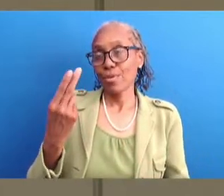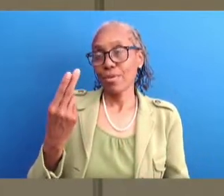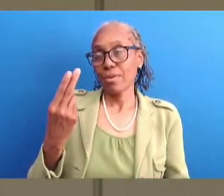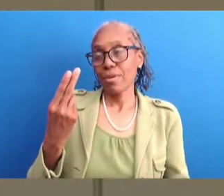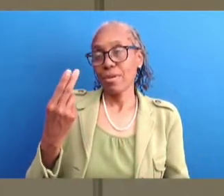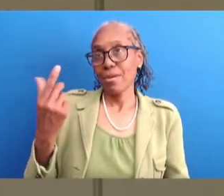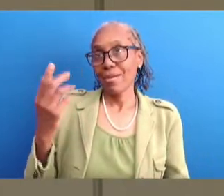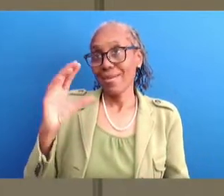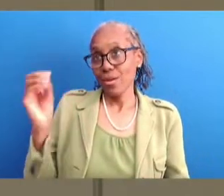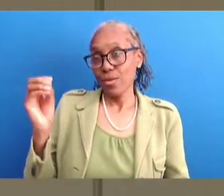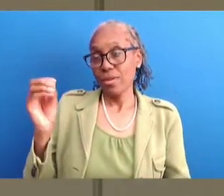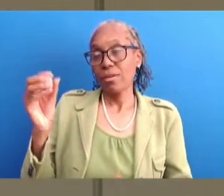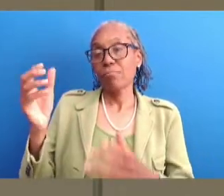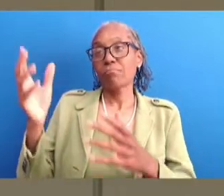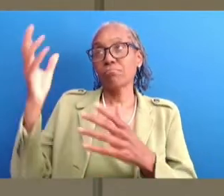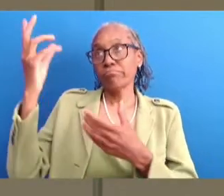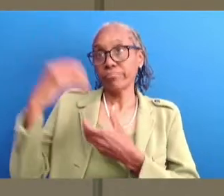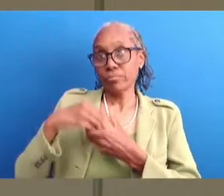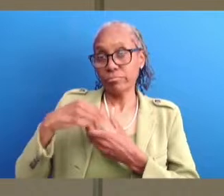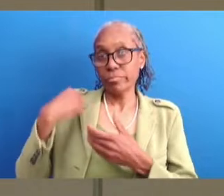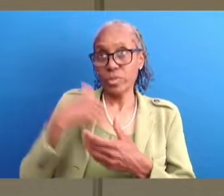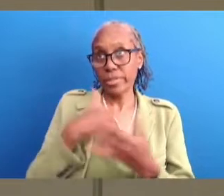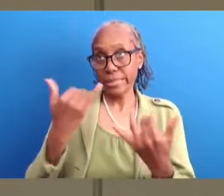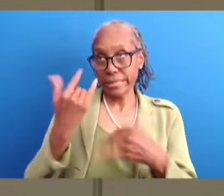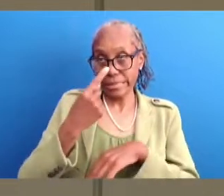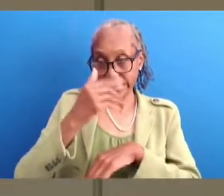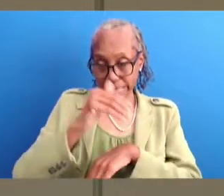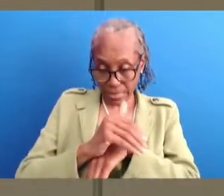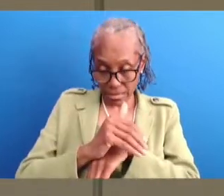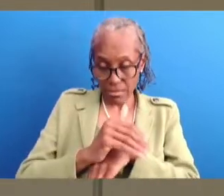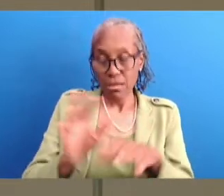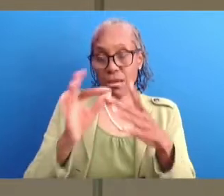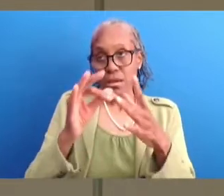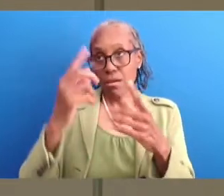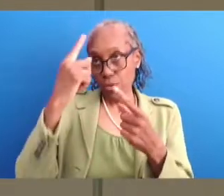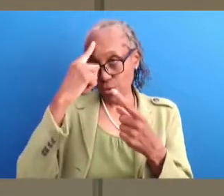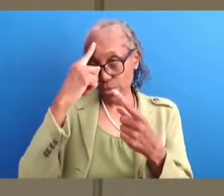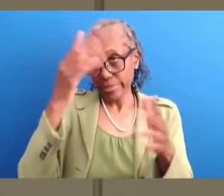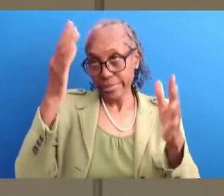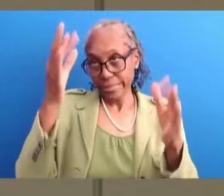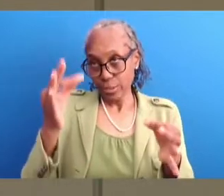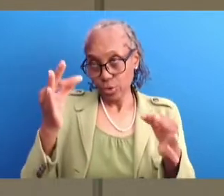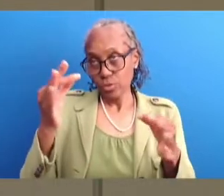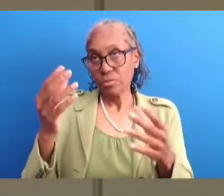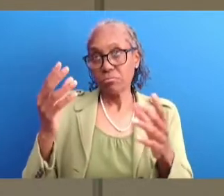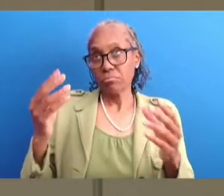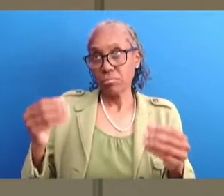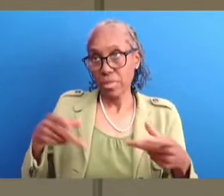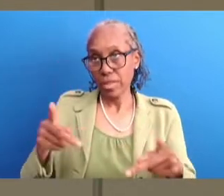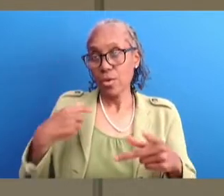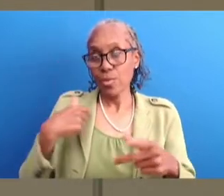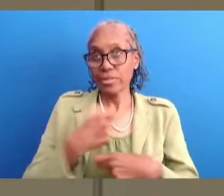WE ASK THAT YOU WOULD BE WITH US